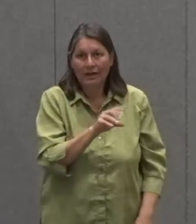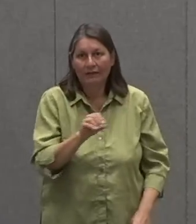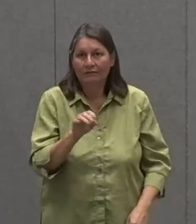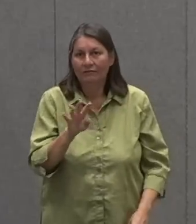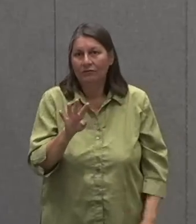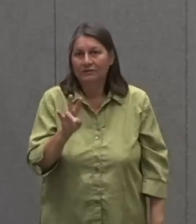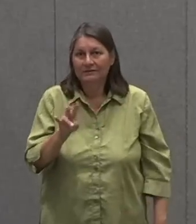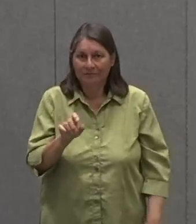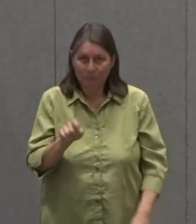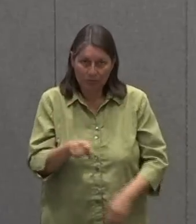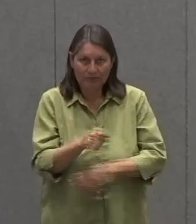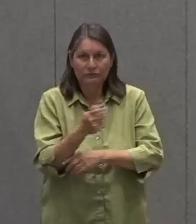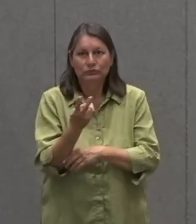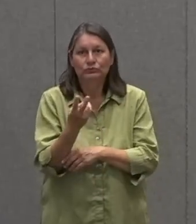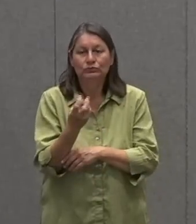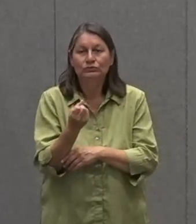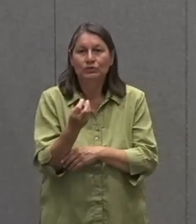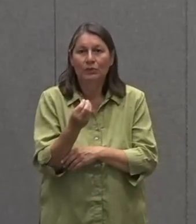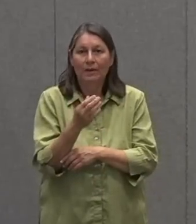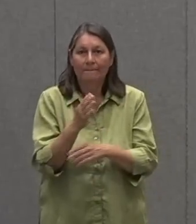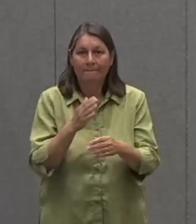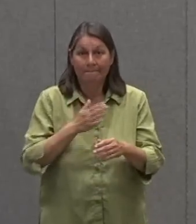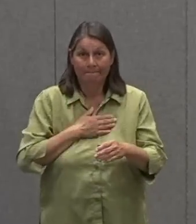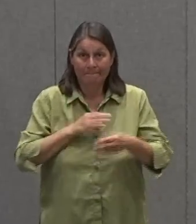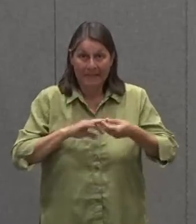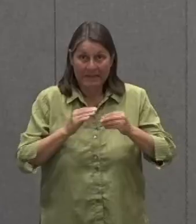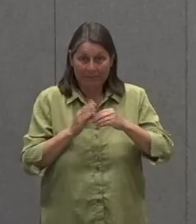So my number is gonna fall right here,